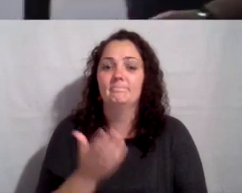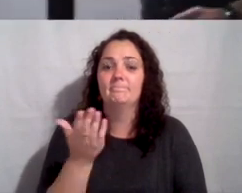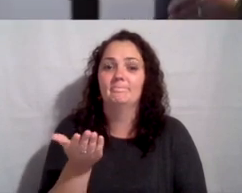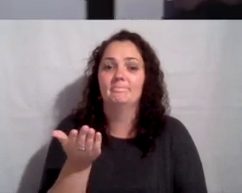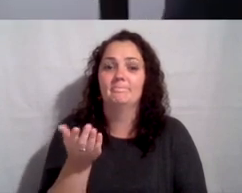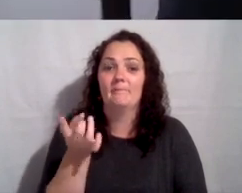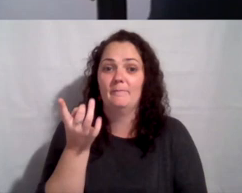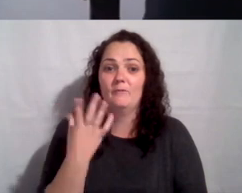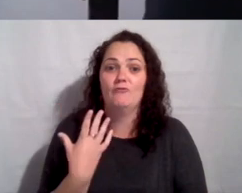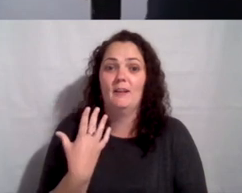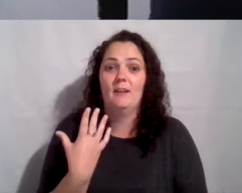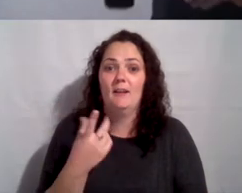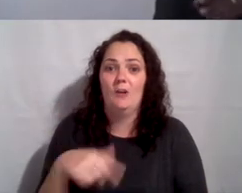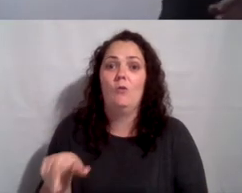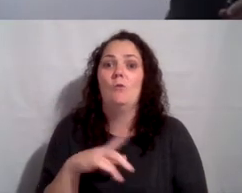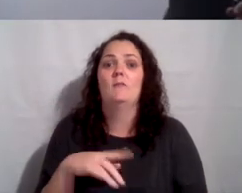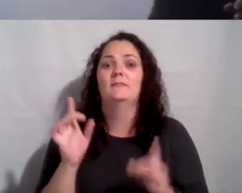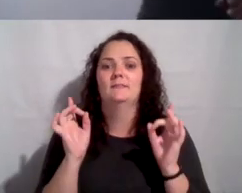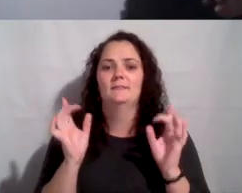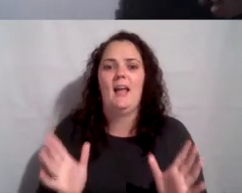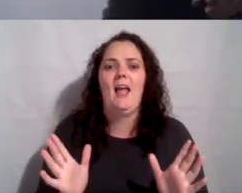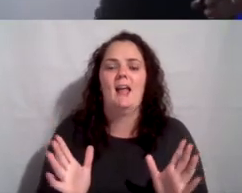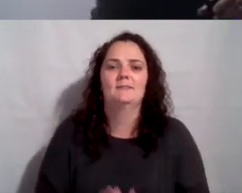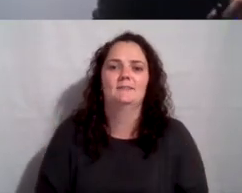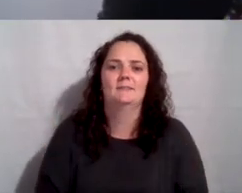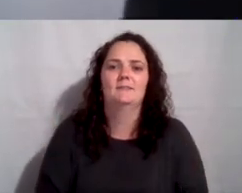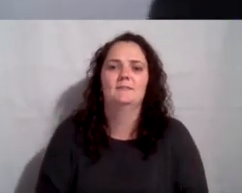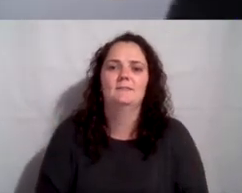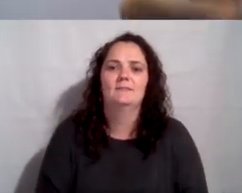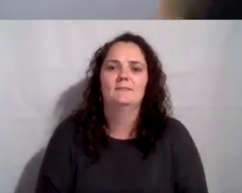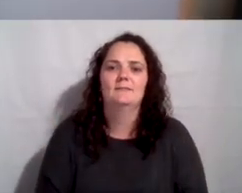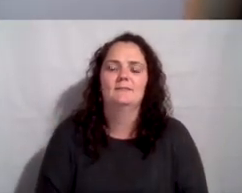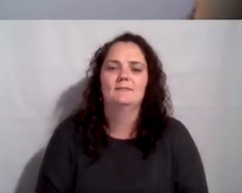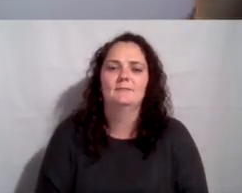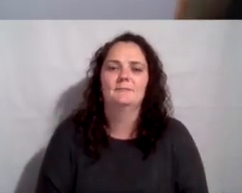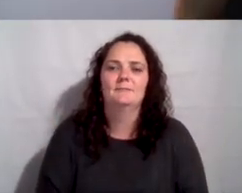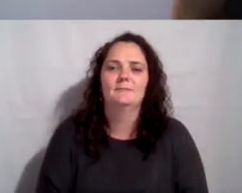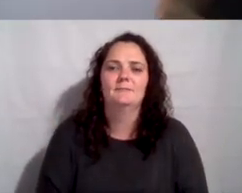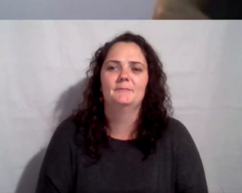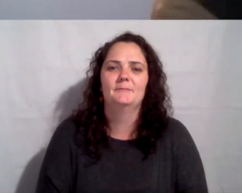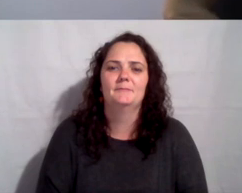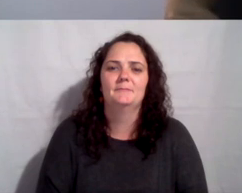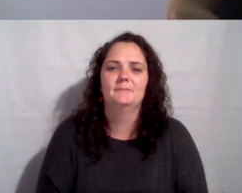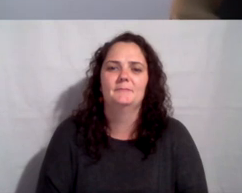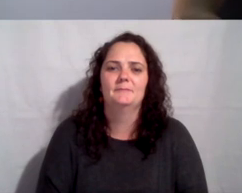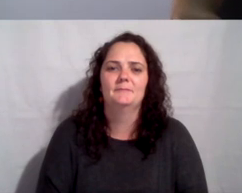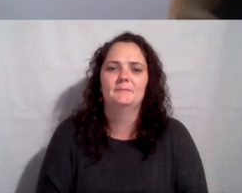Alright everybody let's begin